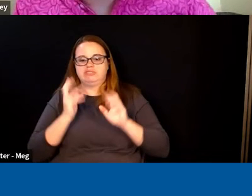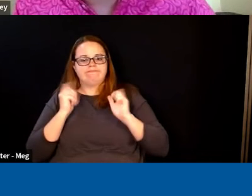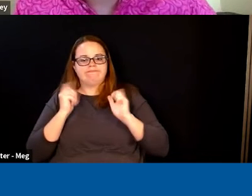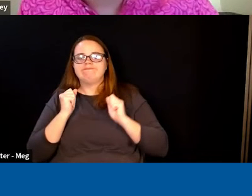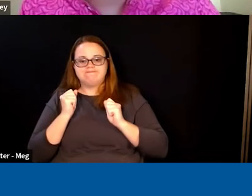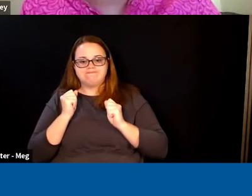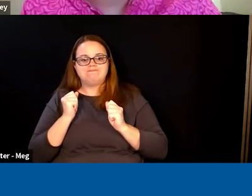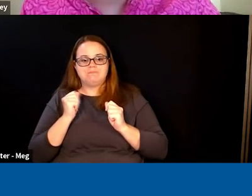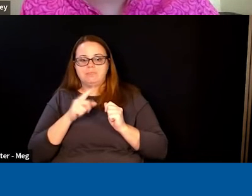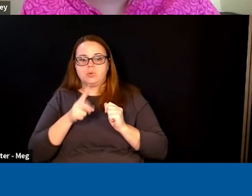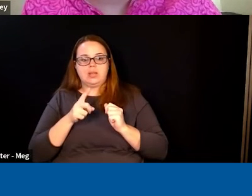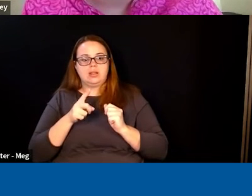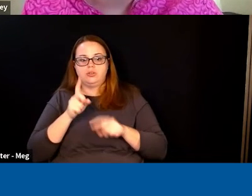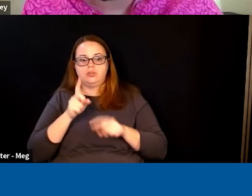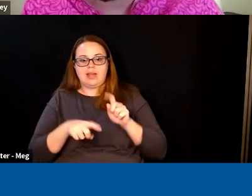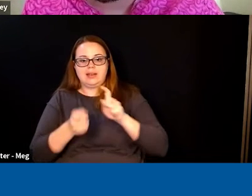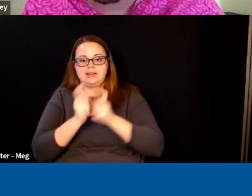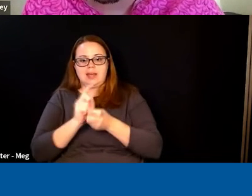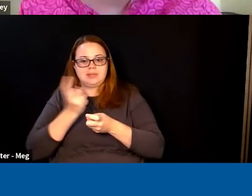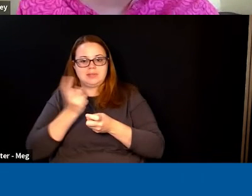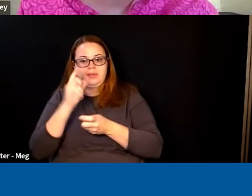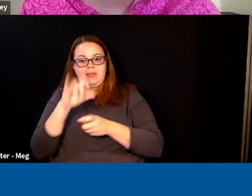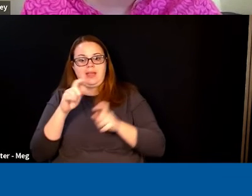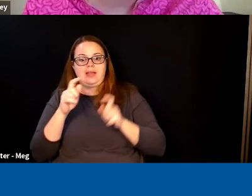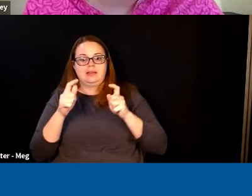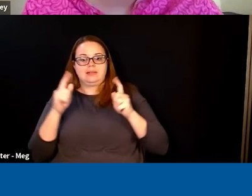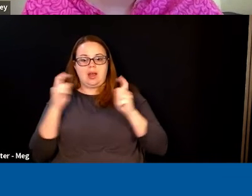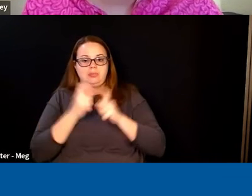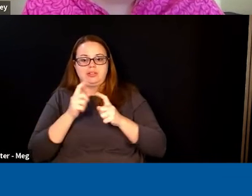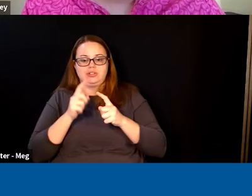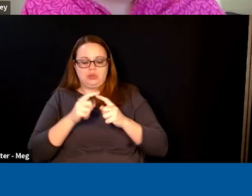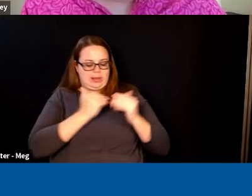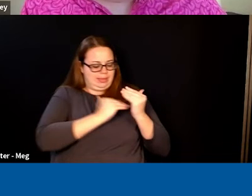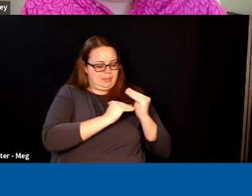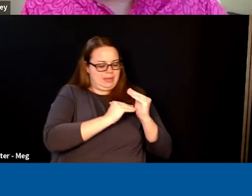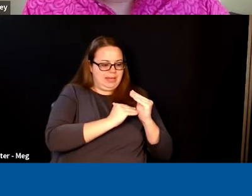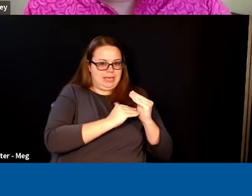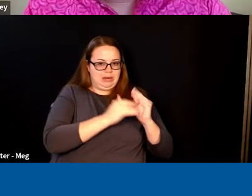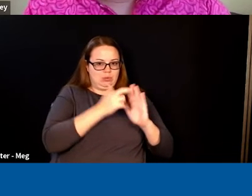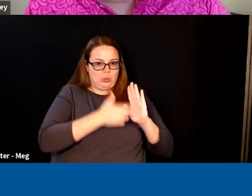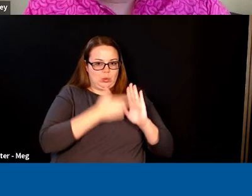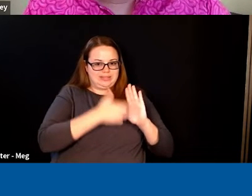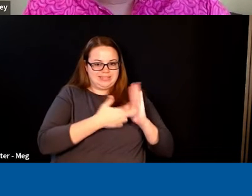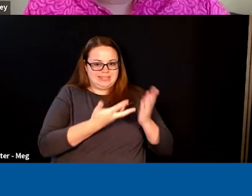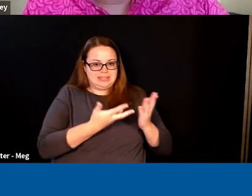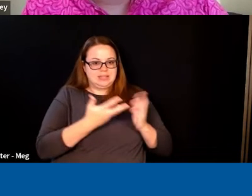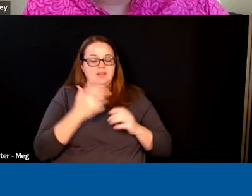You really can't adapt something that's complicated to a limited keyword set. For audio and video, you know,